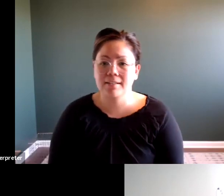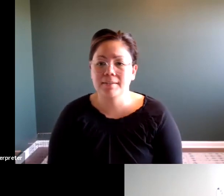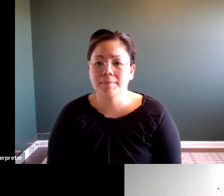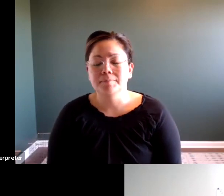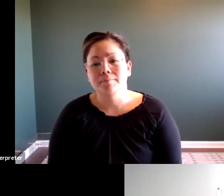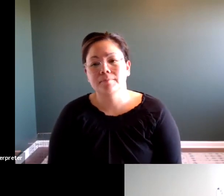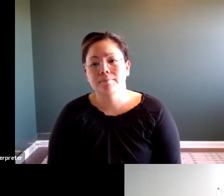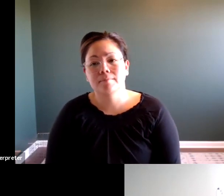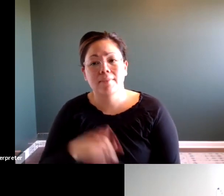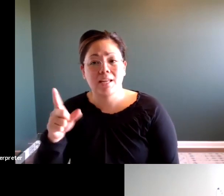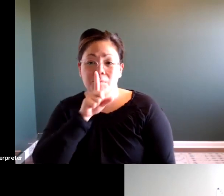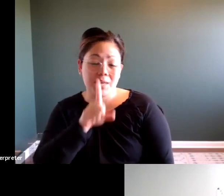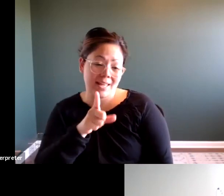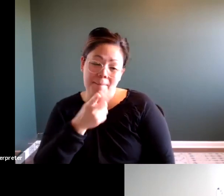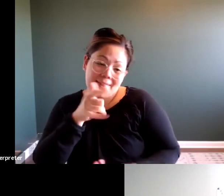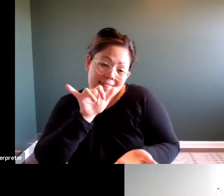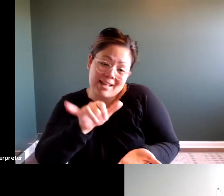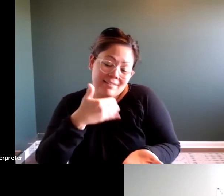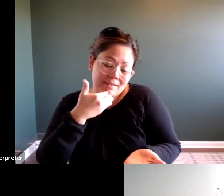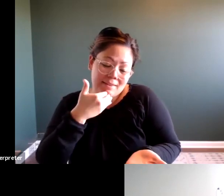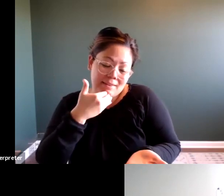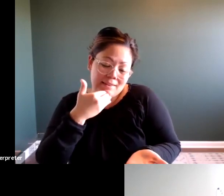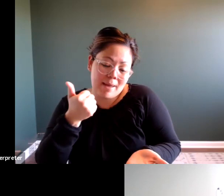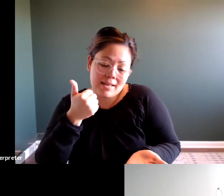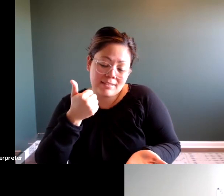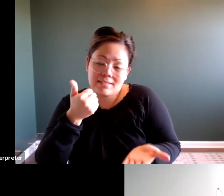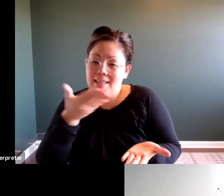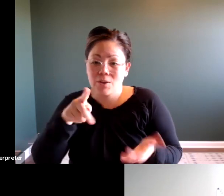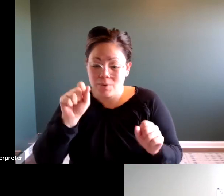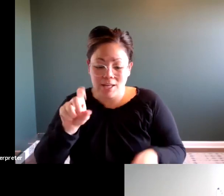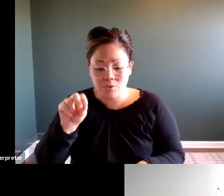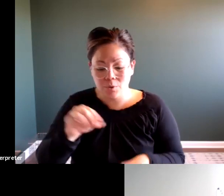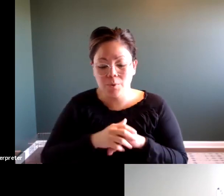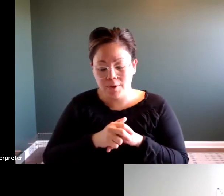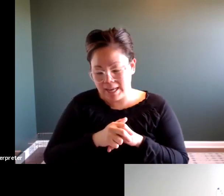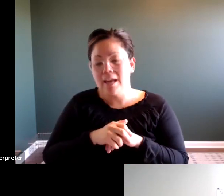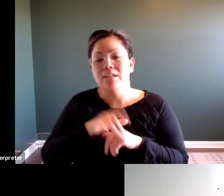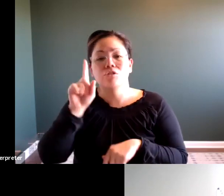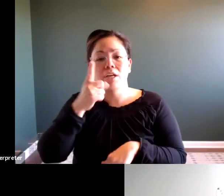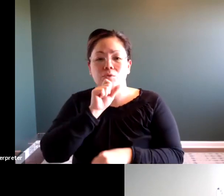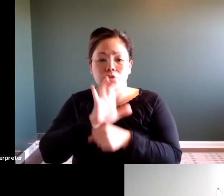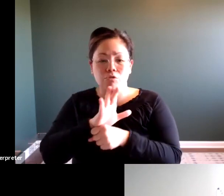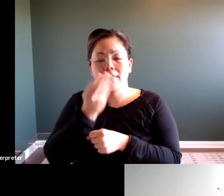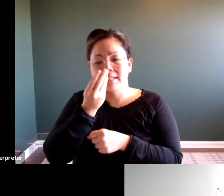I think really that is the best that you can, you thing that you can do, right? Is this to assure that those different groups are separated